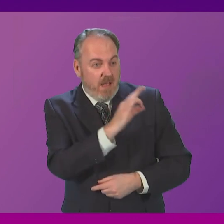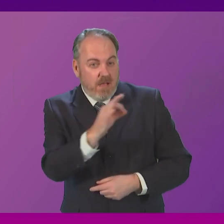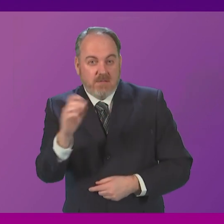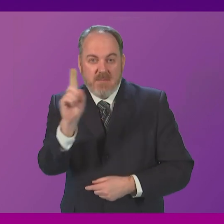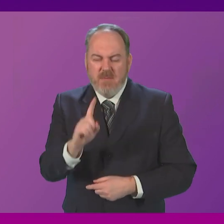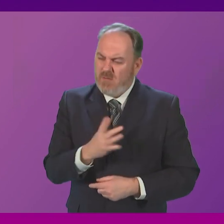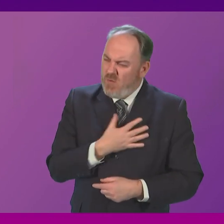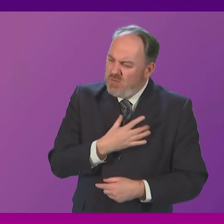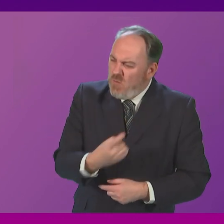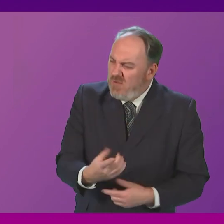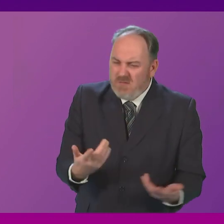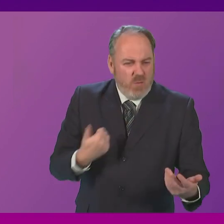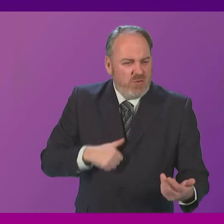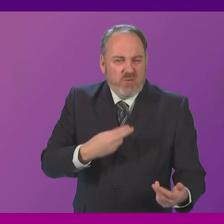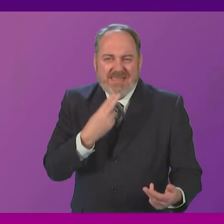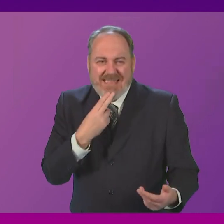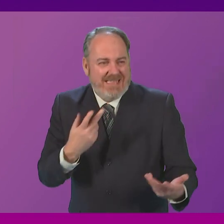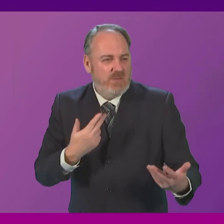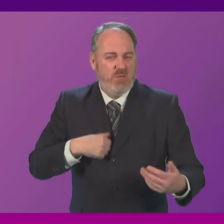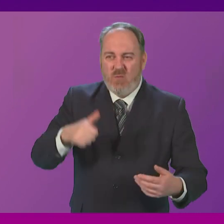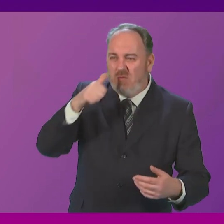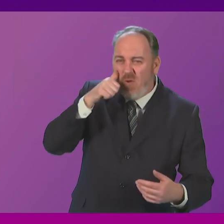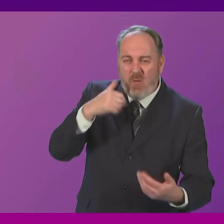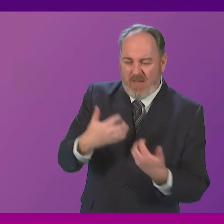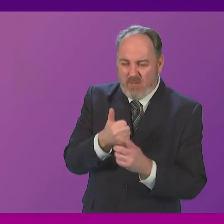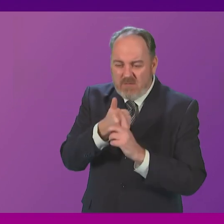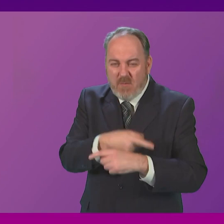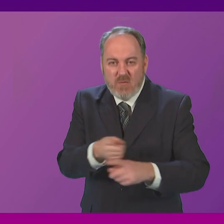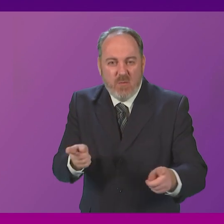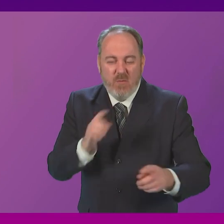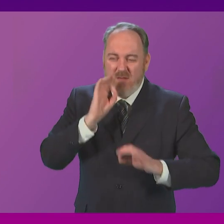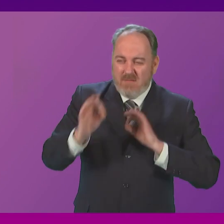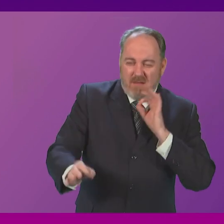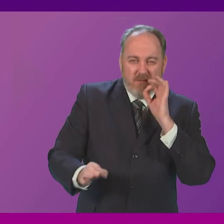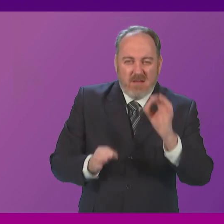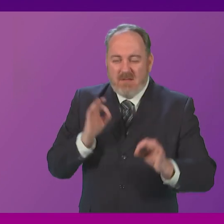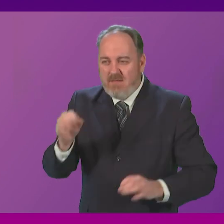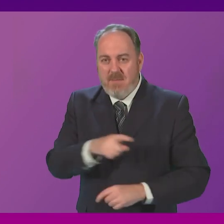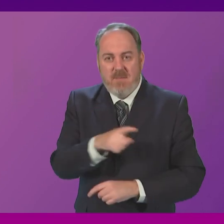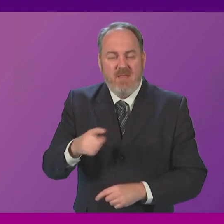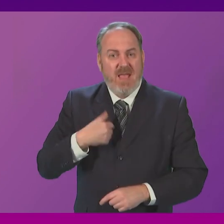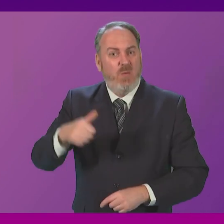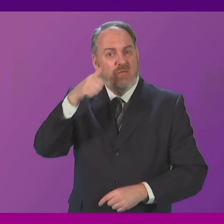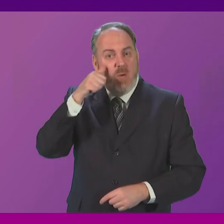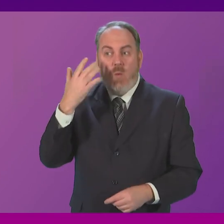and street by street, in the villages and towns of Scotland. They want to know when they will get that hip replacement.